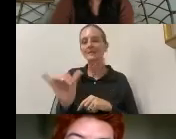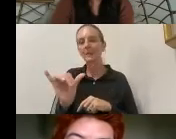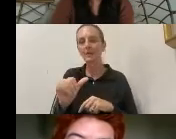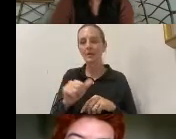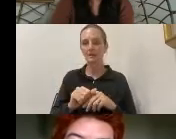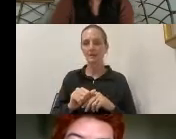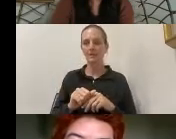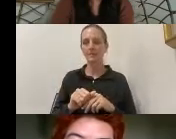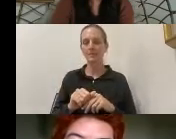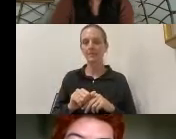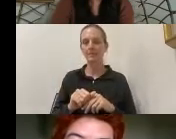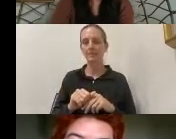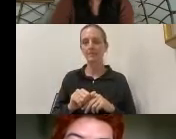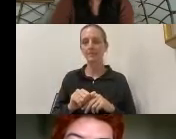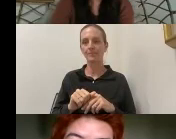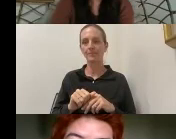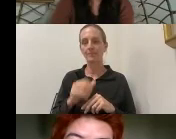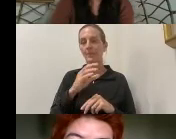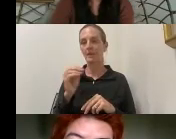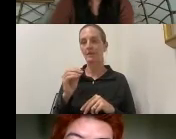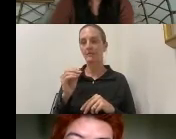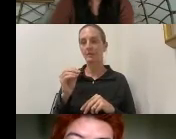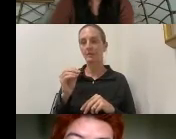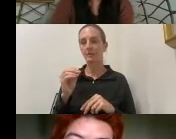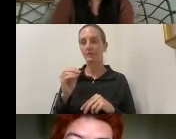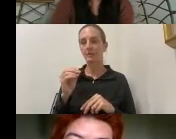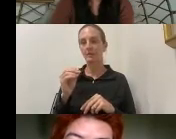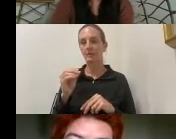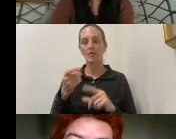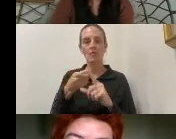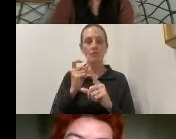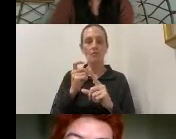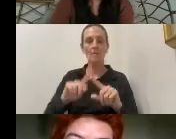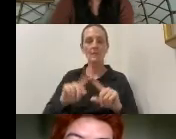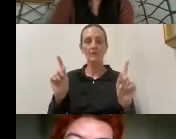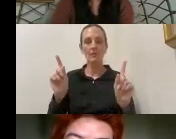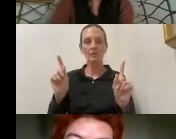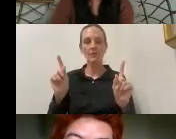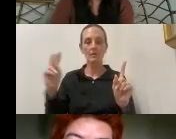being able to talk to each other on coming from such different places. It's really really useful.